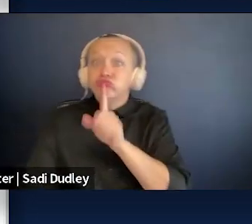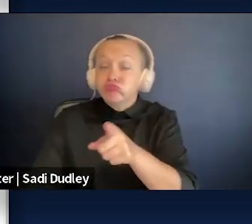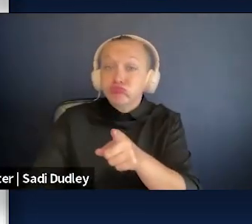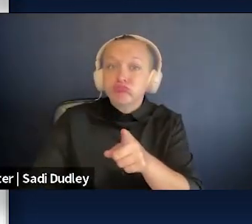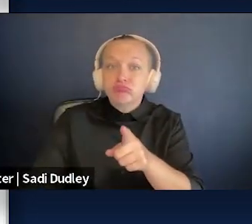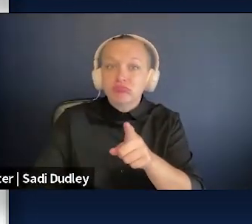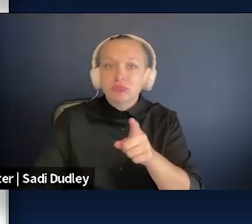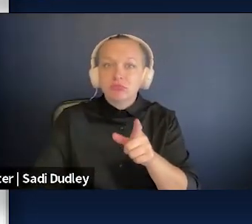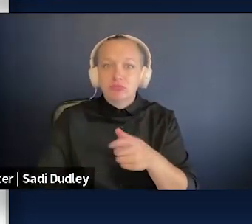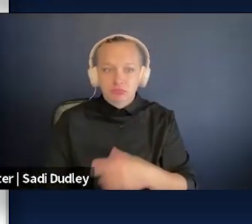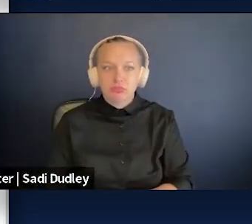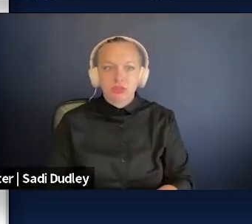ever had cancer. Got it.